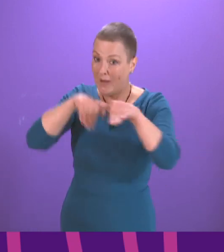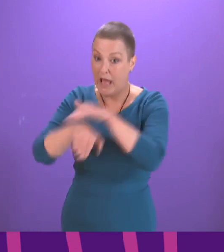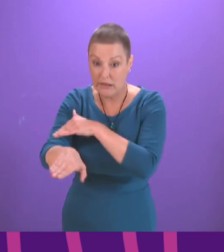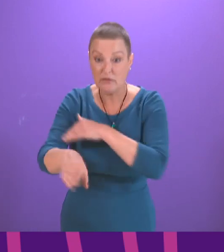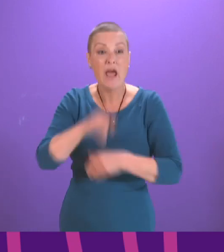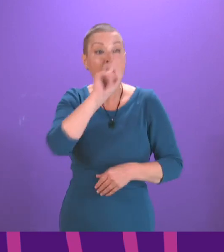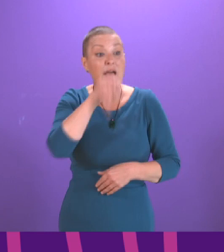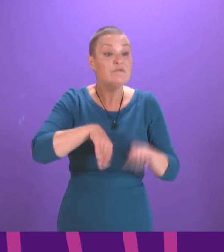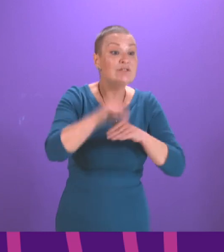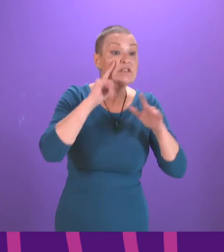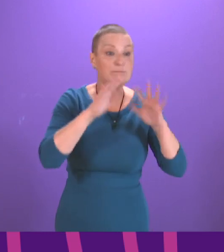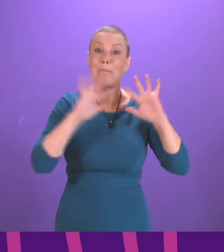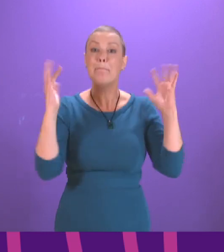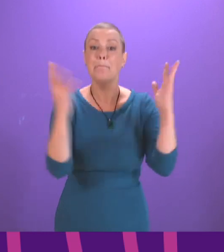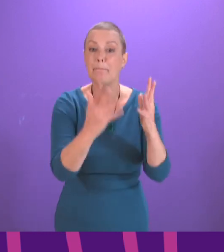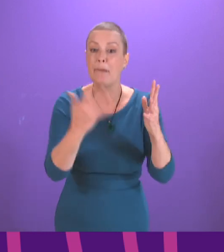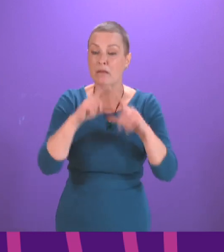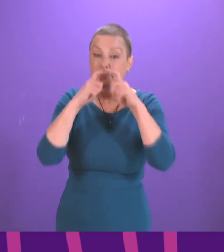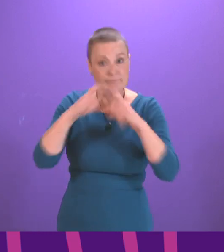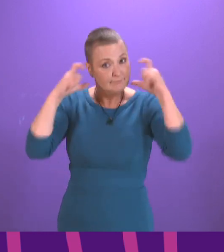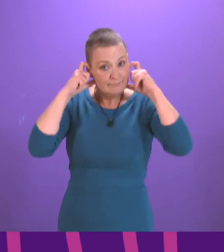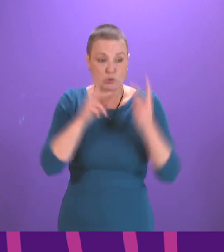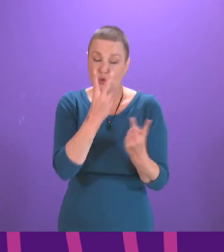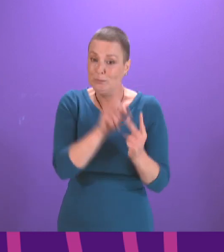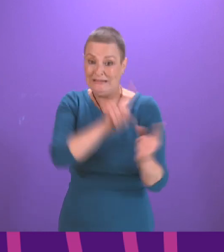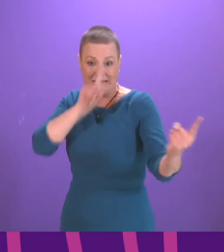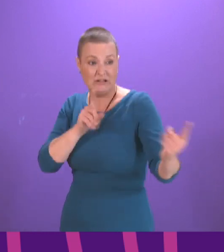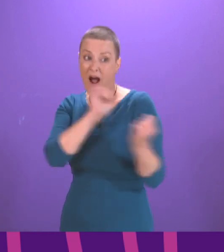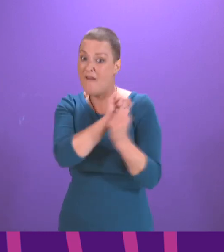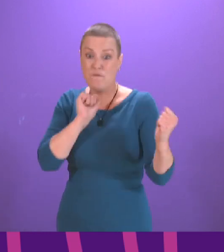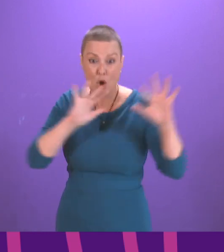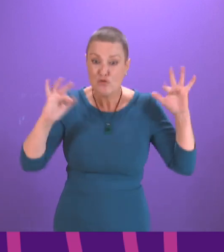crowds of people; clean your hands and surfaces; keep 2m distance from people in other households;